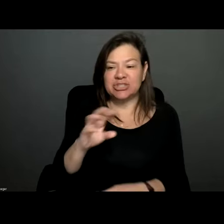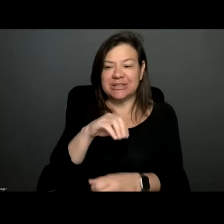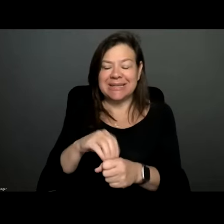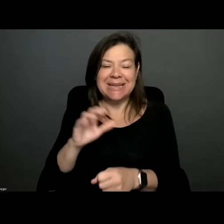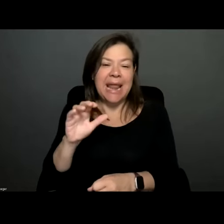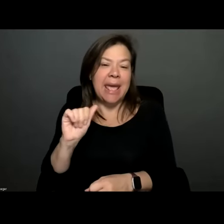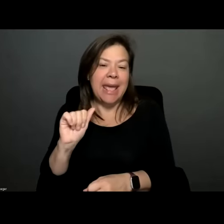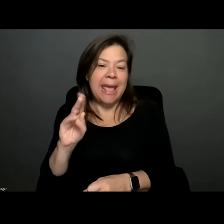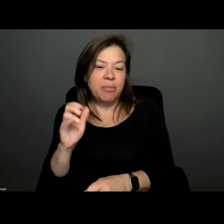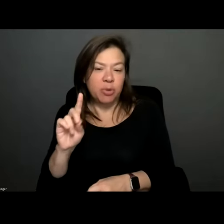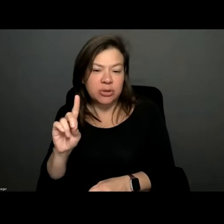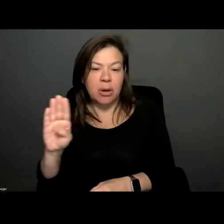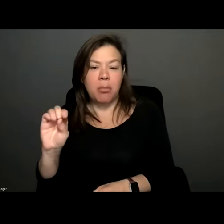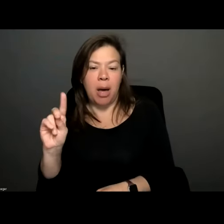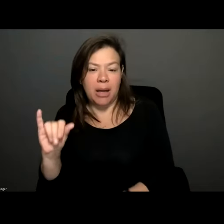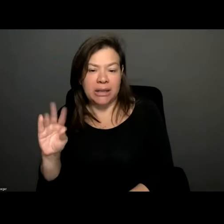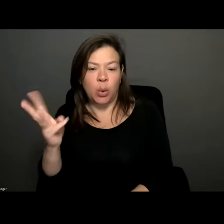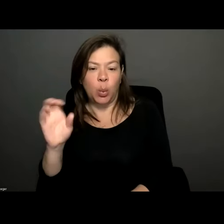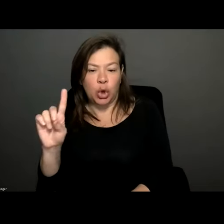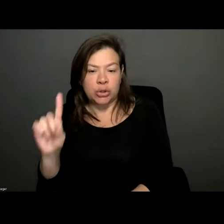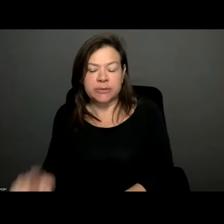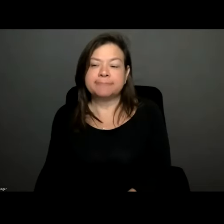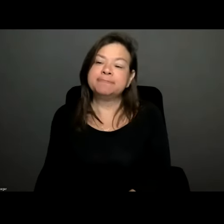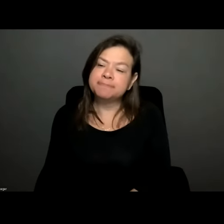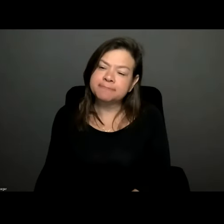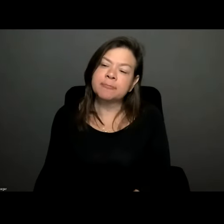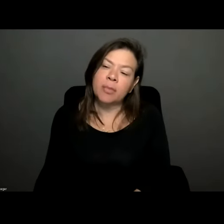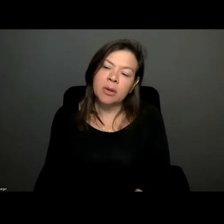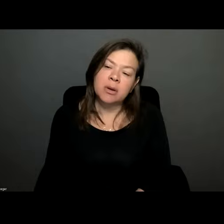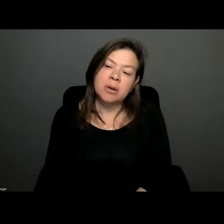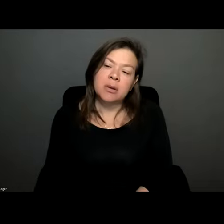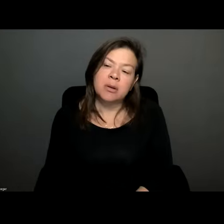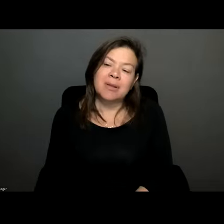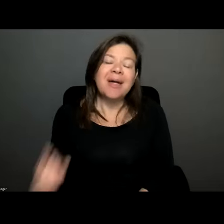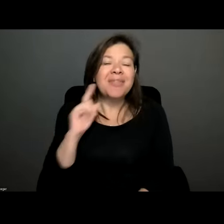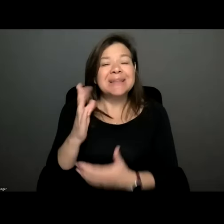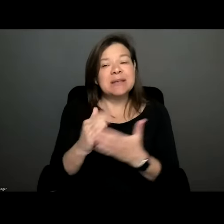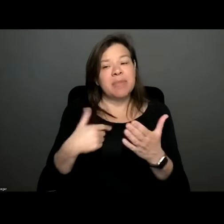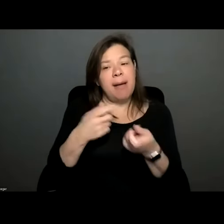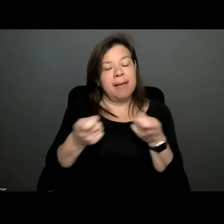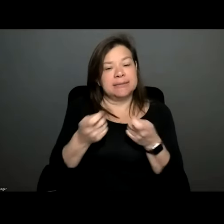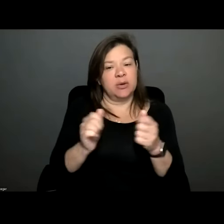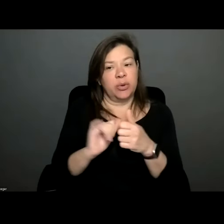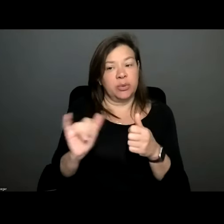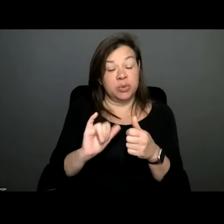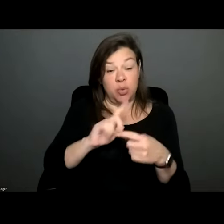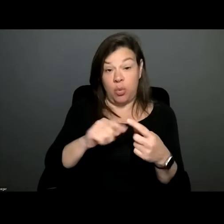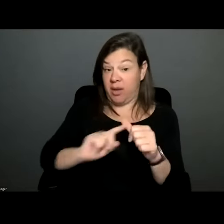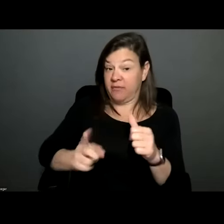I think that's something that I had to contend with when I started going